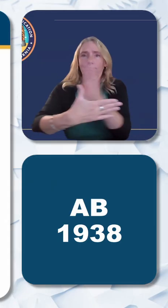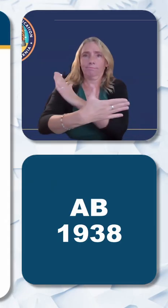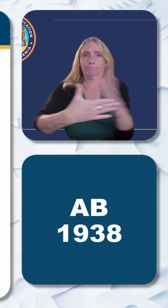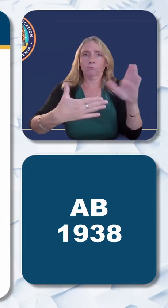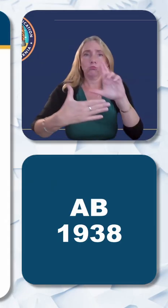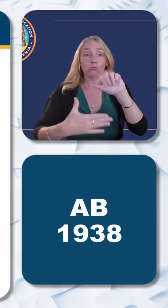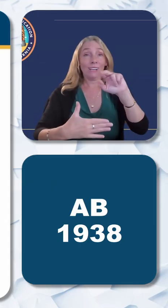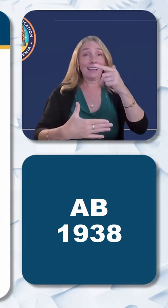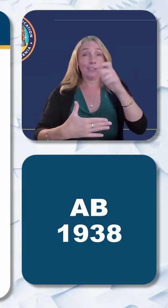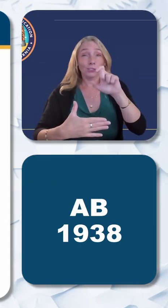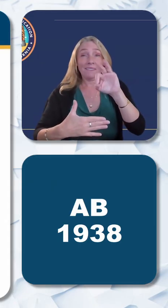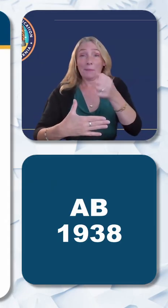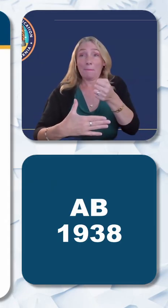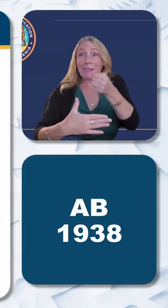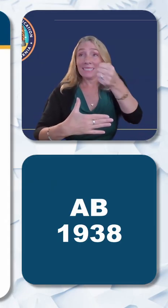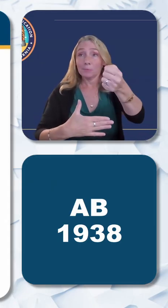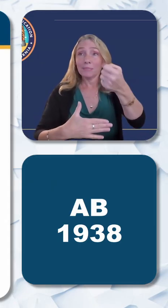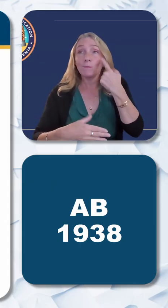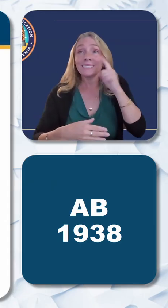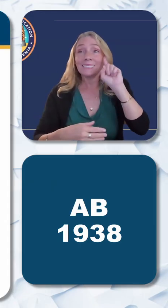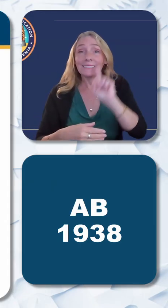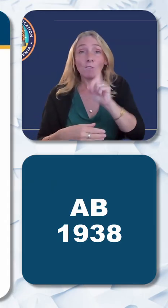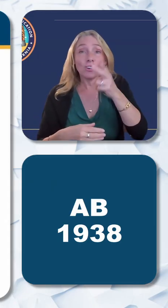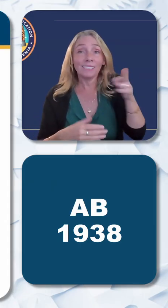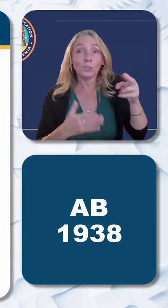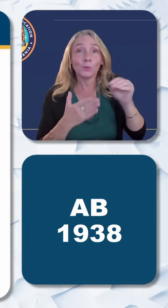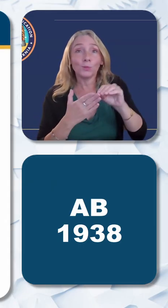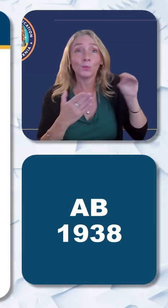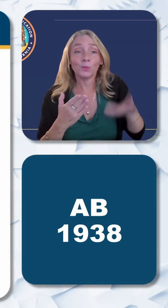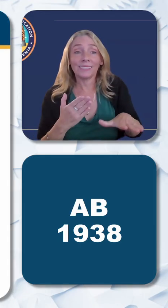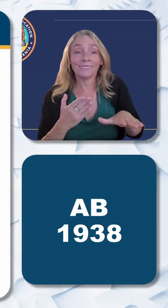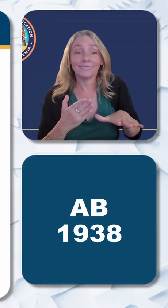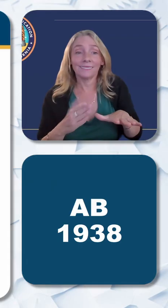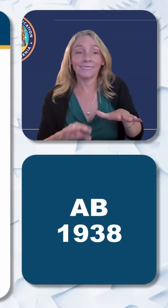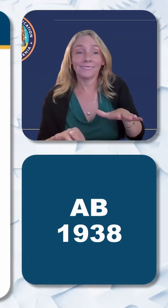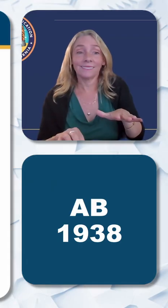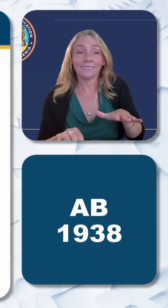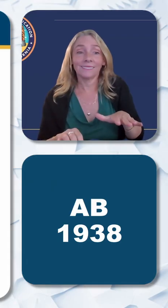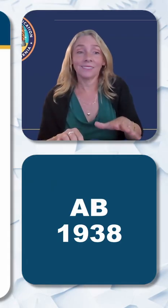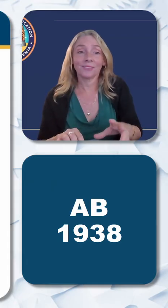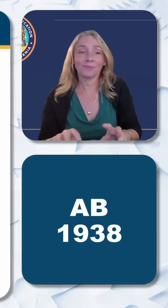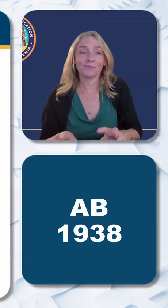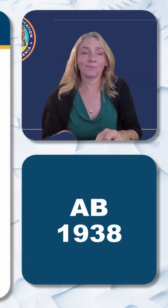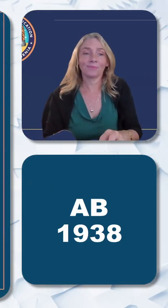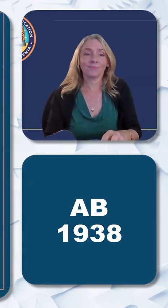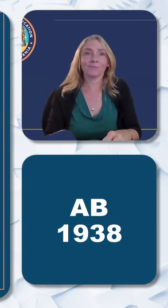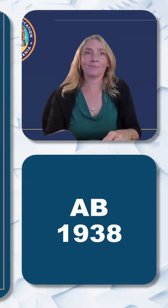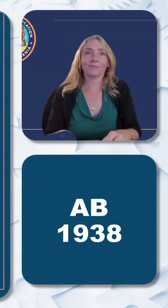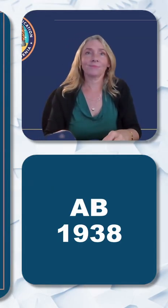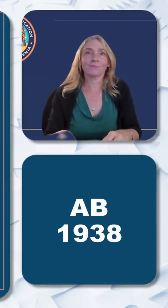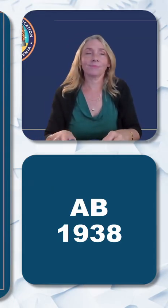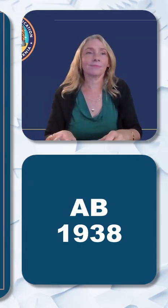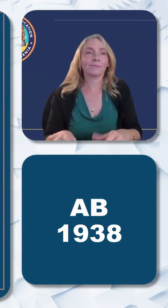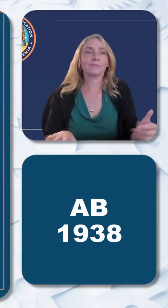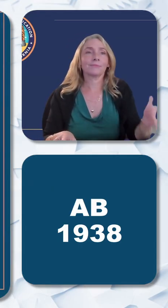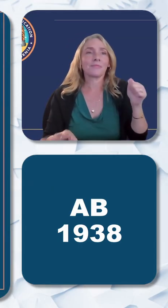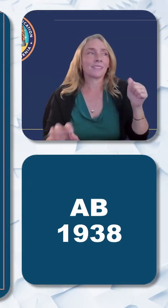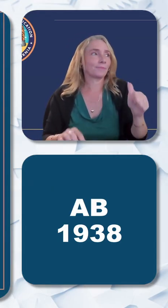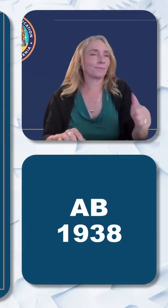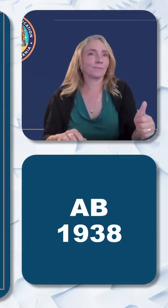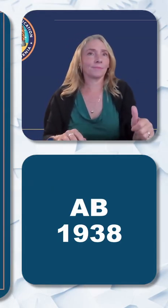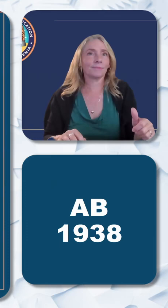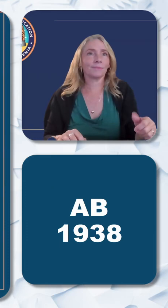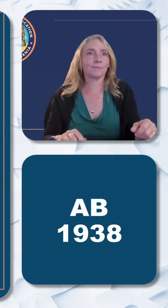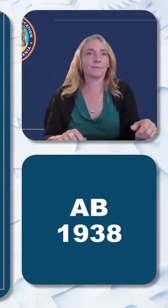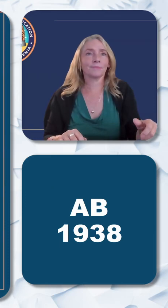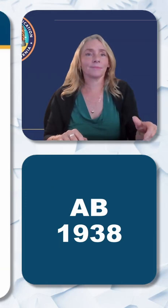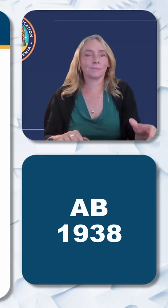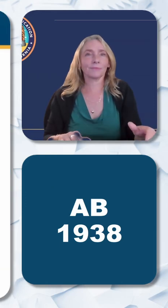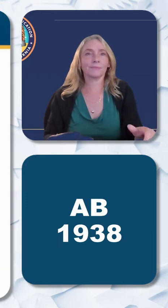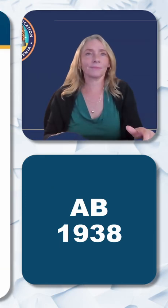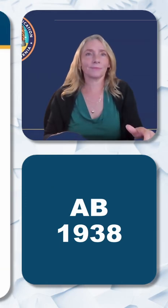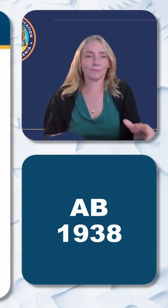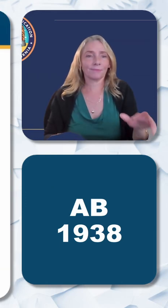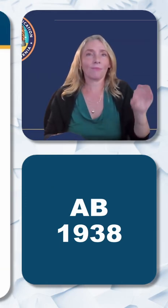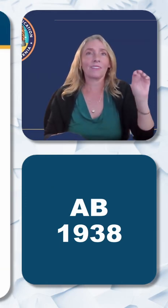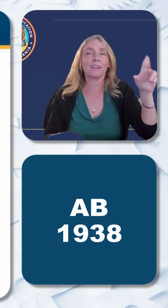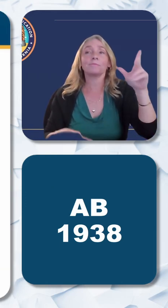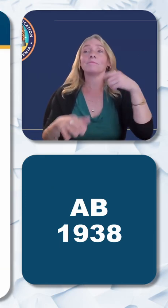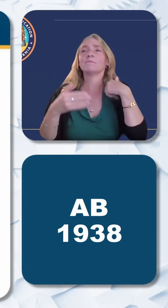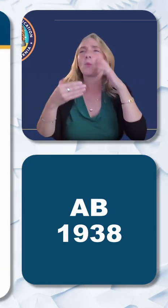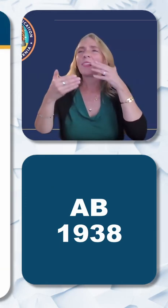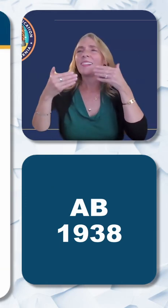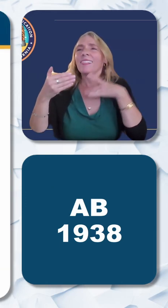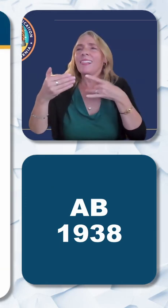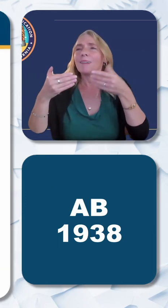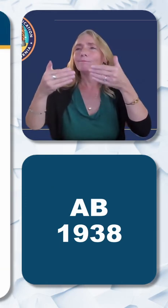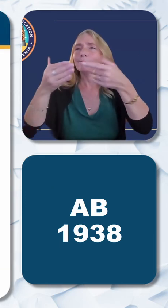and the full range of placements for deaf and hard of hearing students.